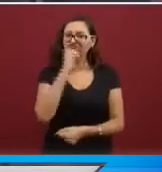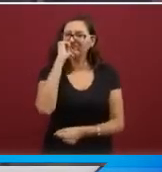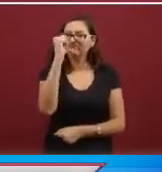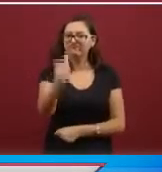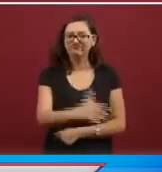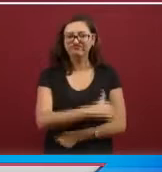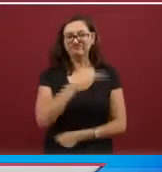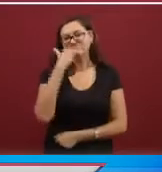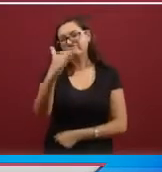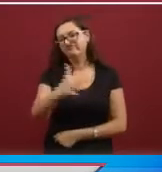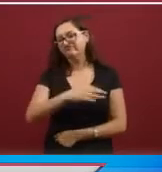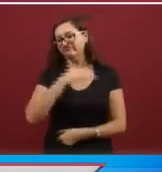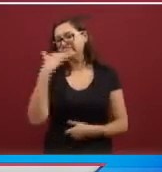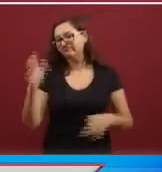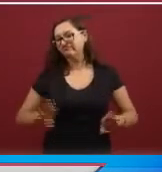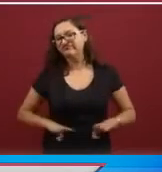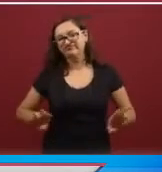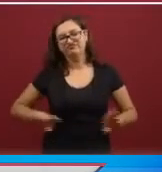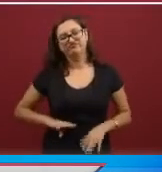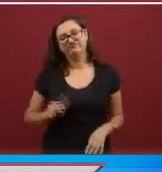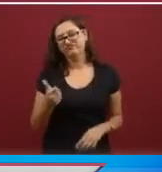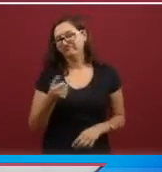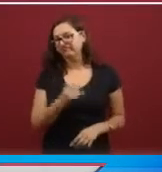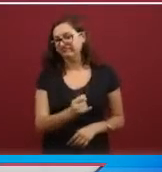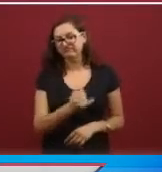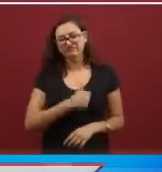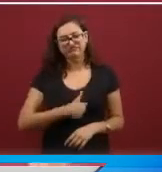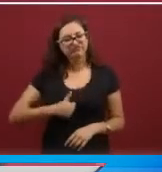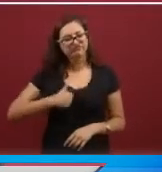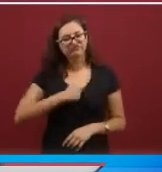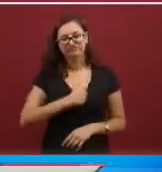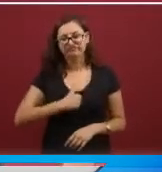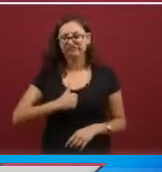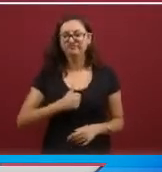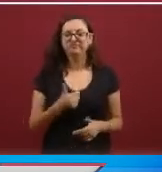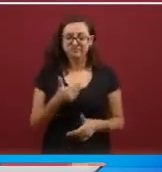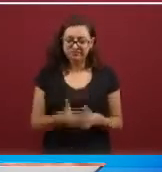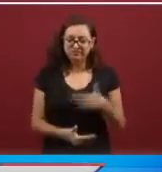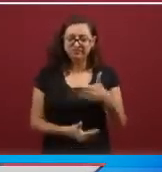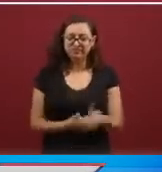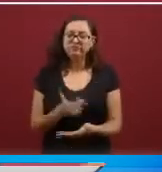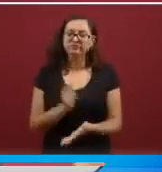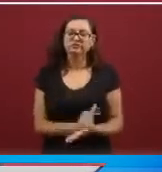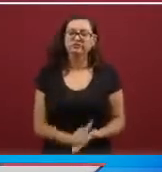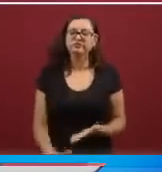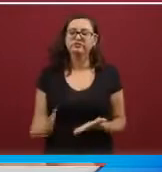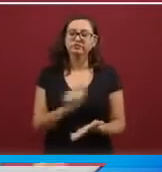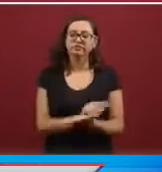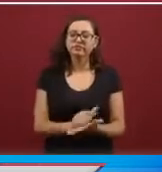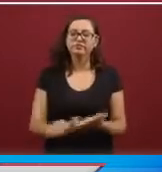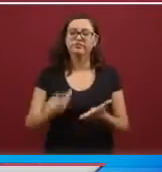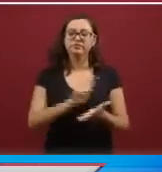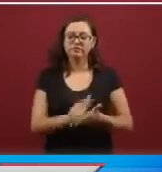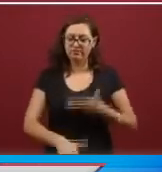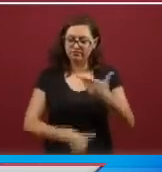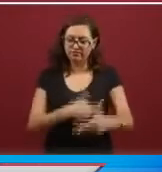Alejandro Miramontes is appointed as the owner of the customs in Mexicali and is accused of various acts of corruption as a reporter